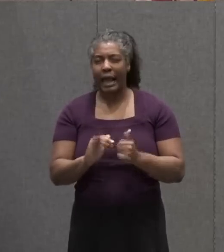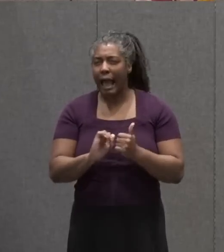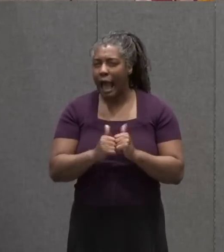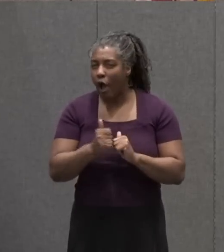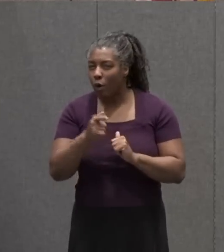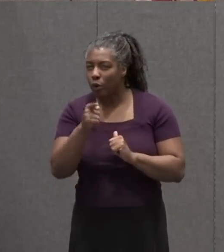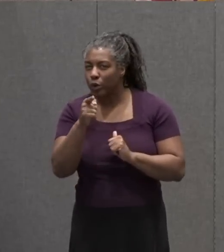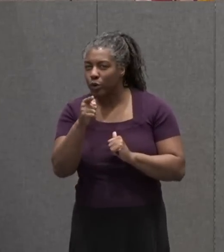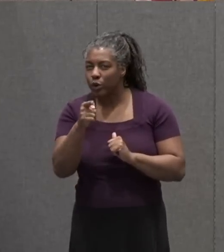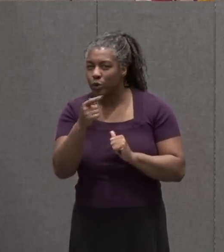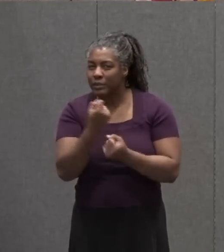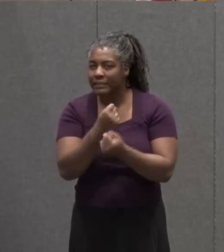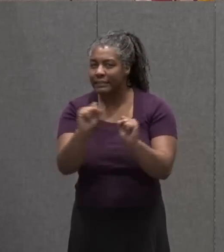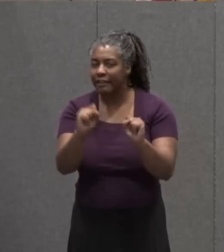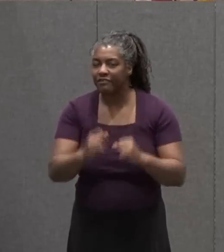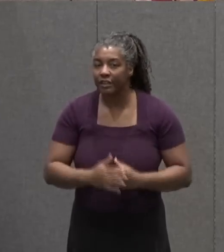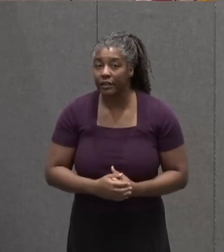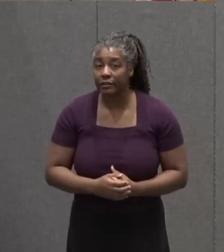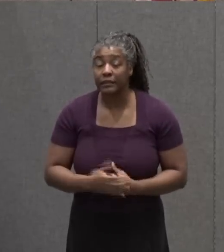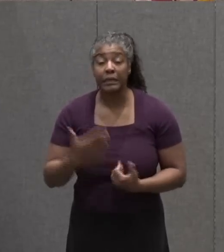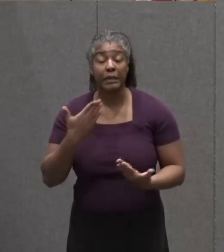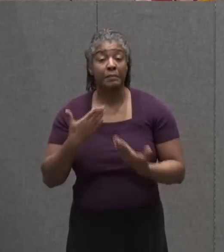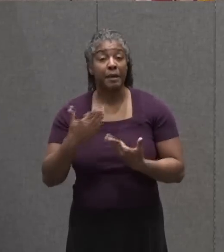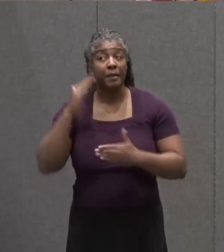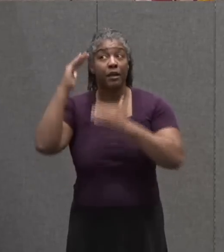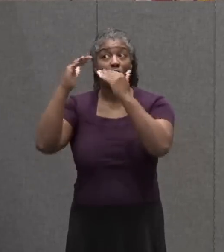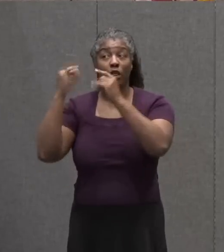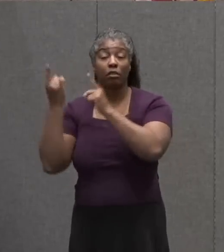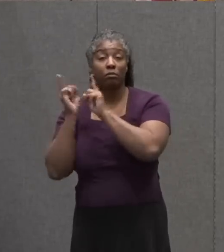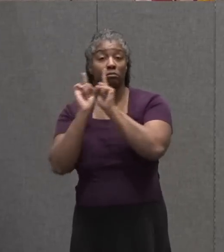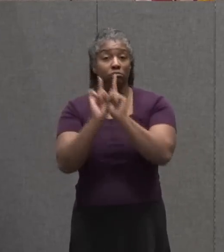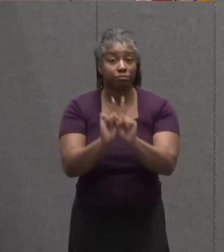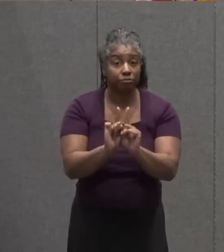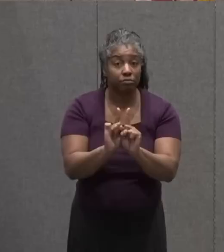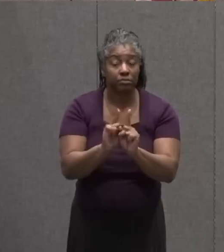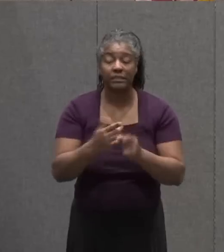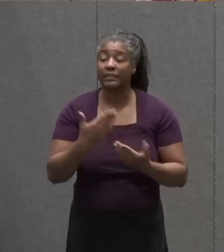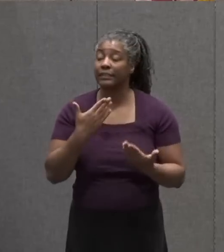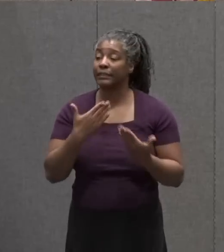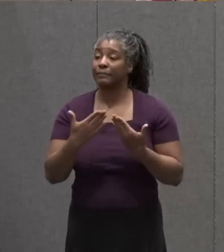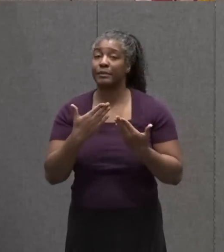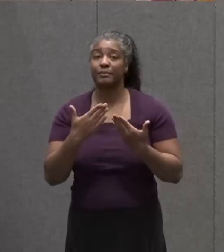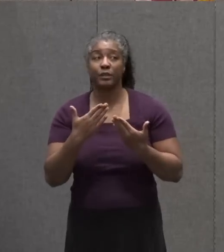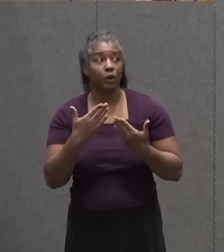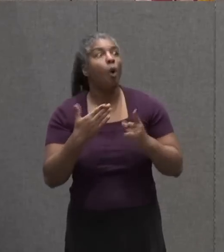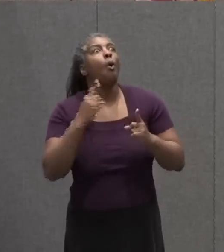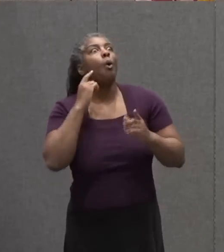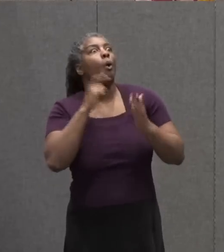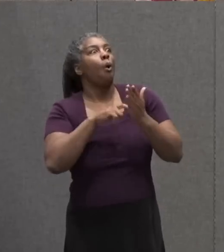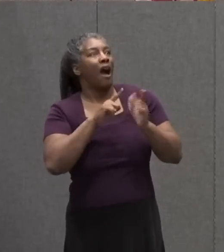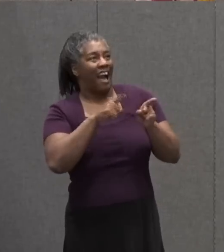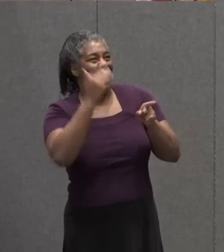Maybe you saw people and talked to people that you knew? How do we stay safe when we're on websites?